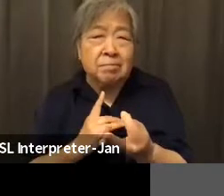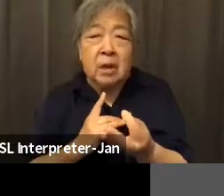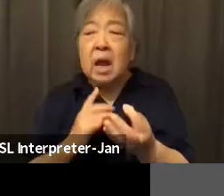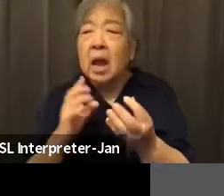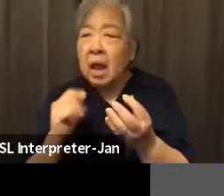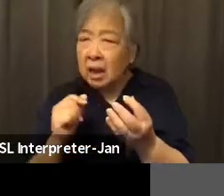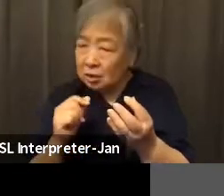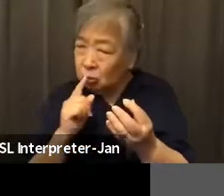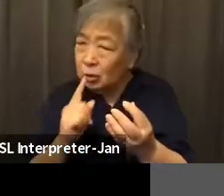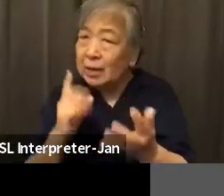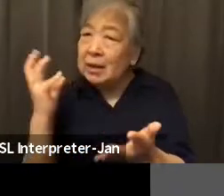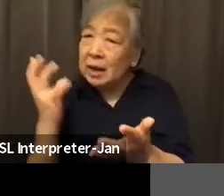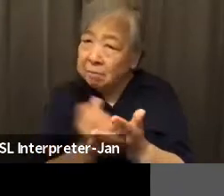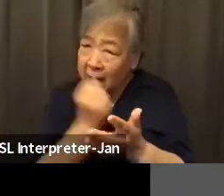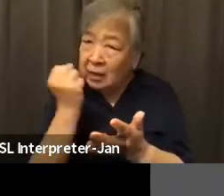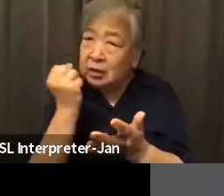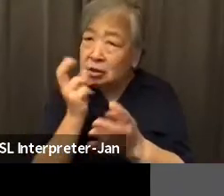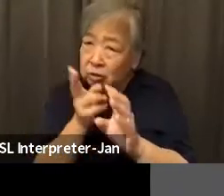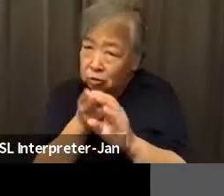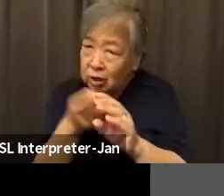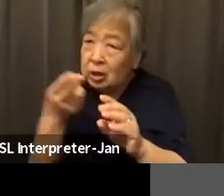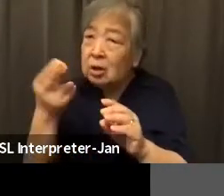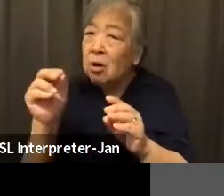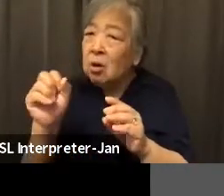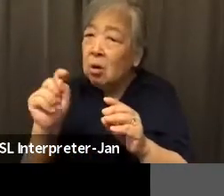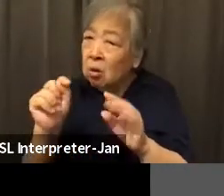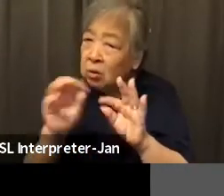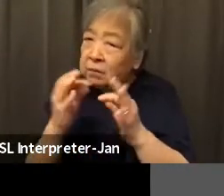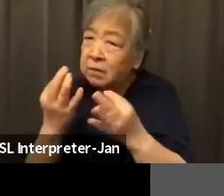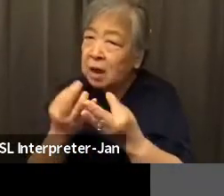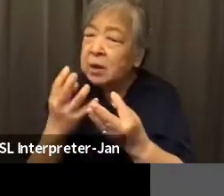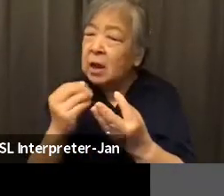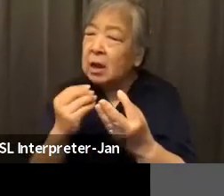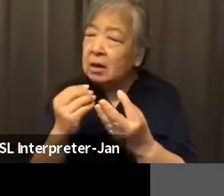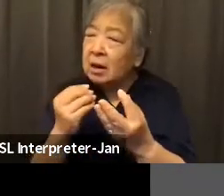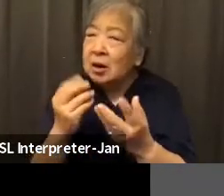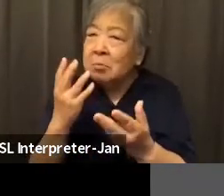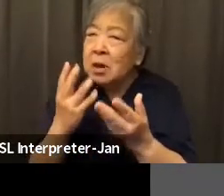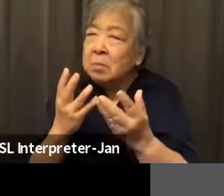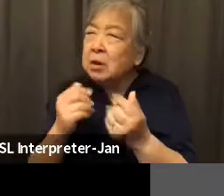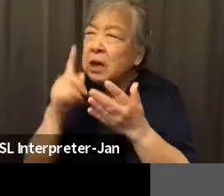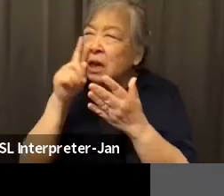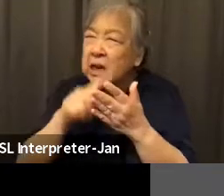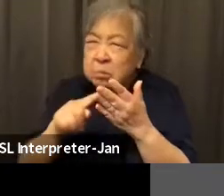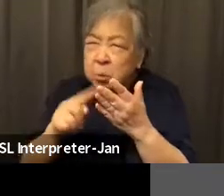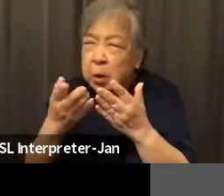really get a chance to explore things that maybe you wouldn't have been able to otherwise,